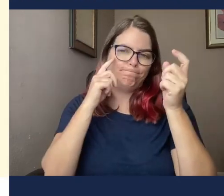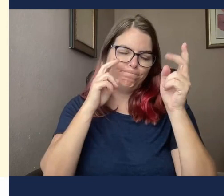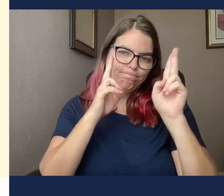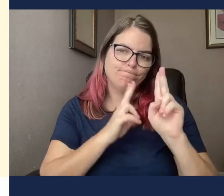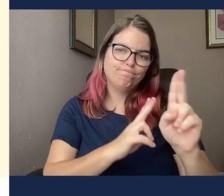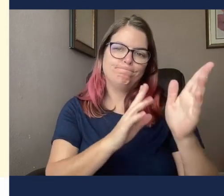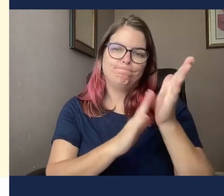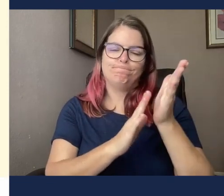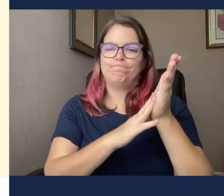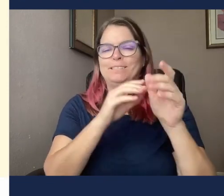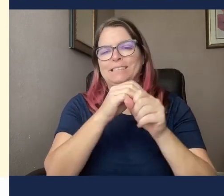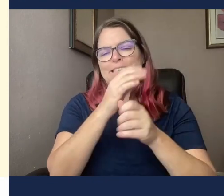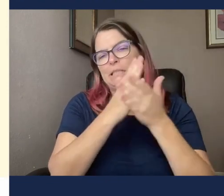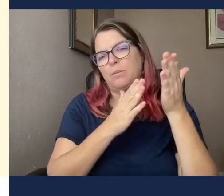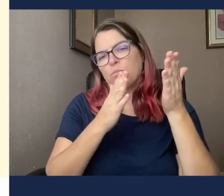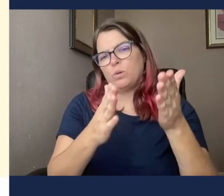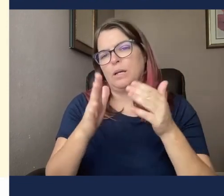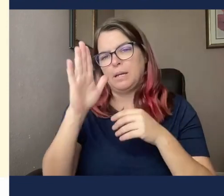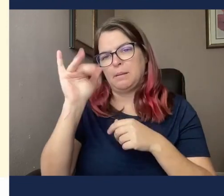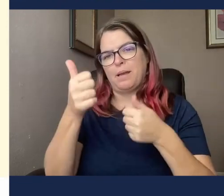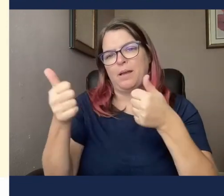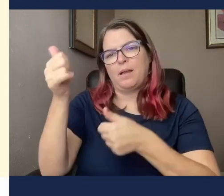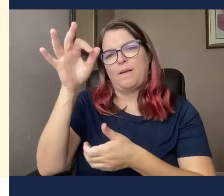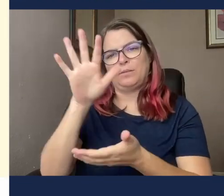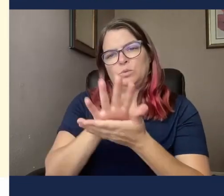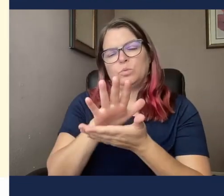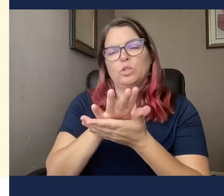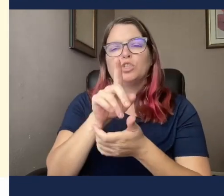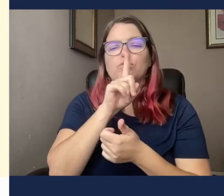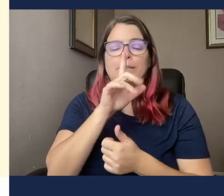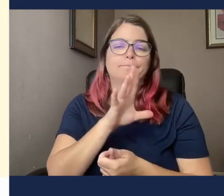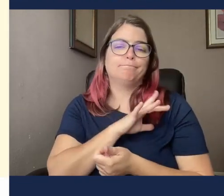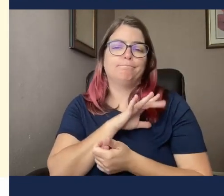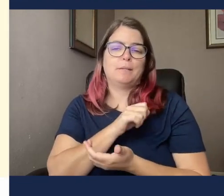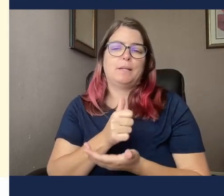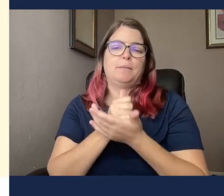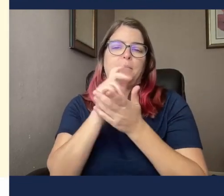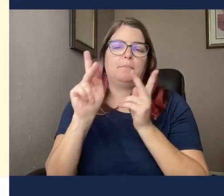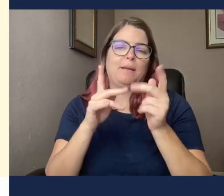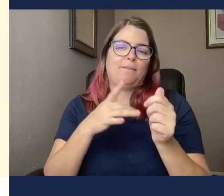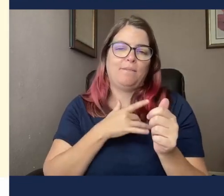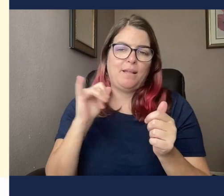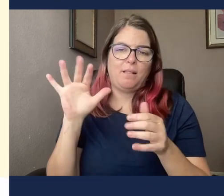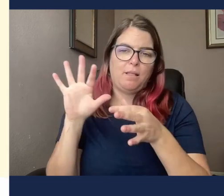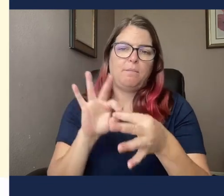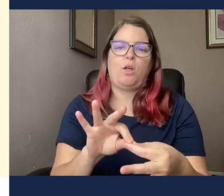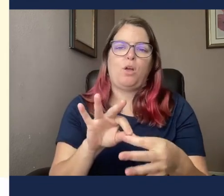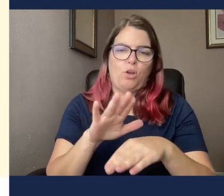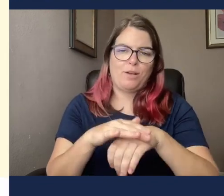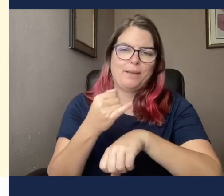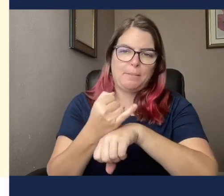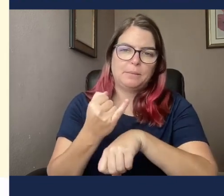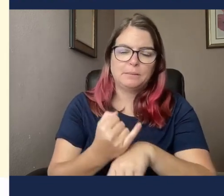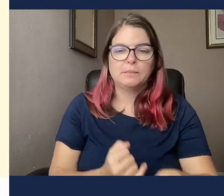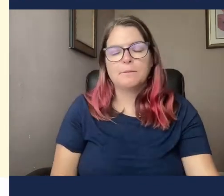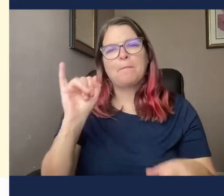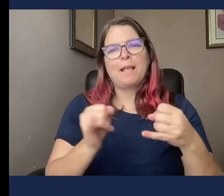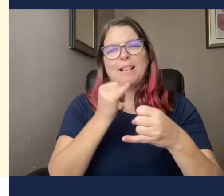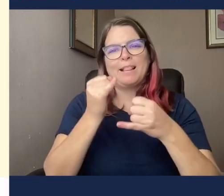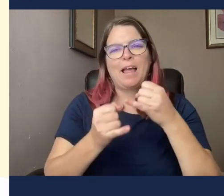Maha: That's an incredibly important question and a question we should be asking for now more than ever. If you're not working toward this,